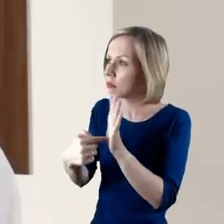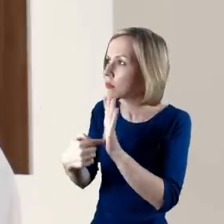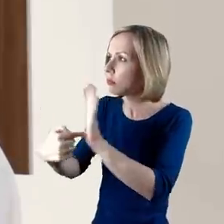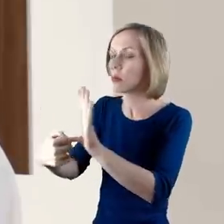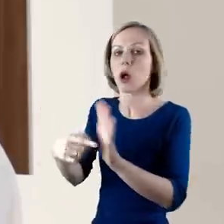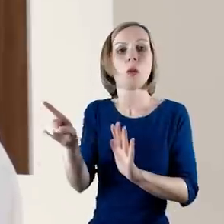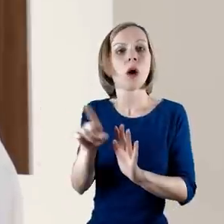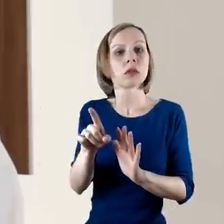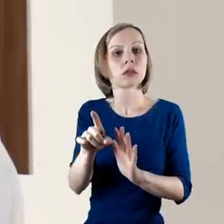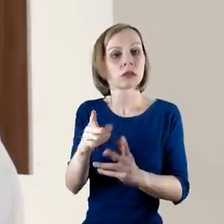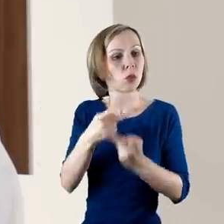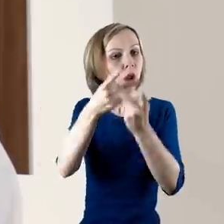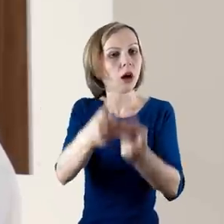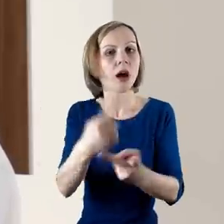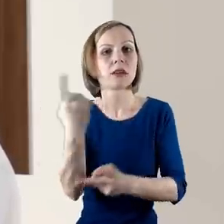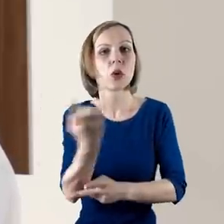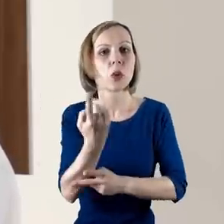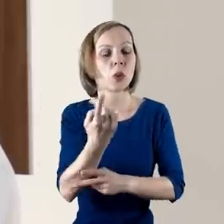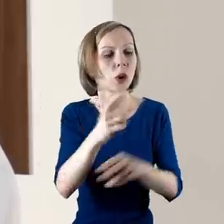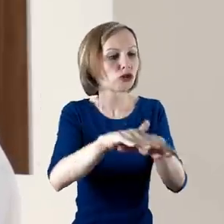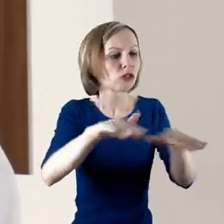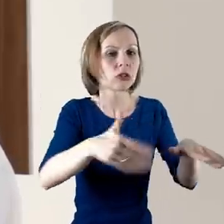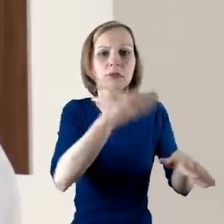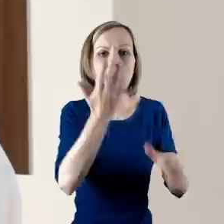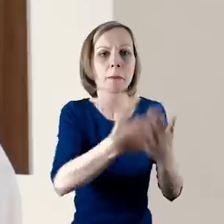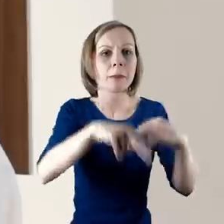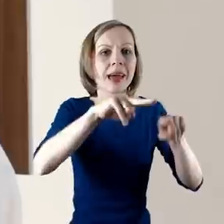to care for orphans and widows in their distress,